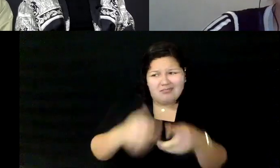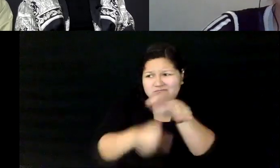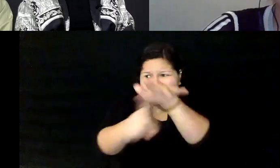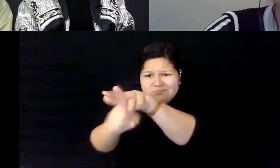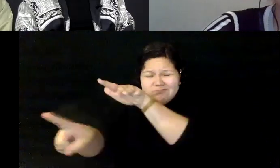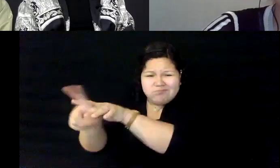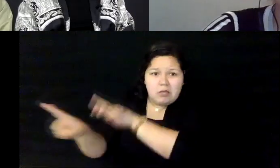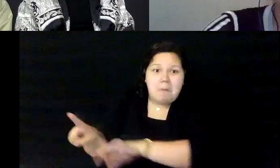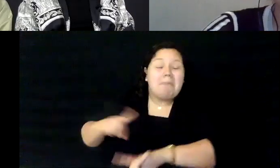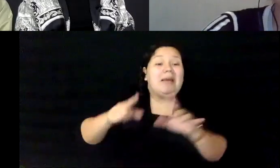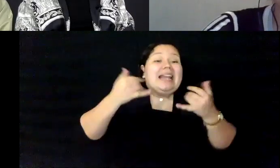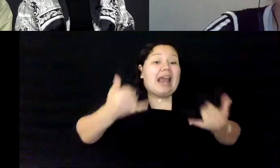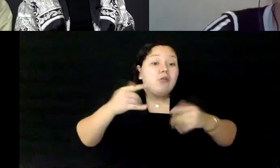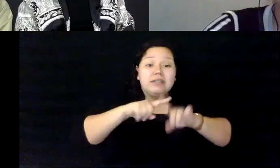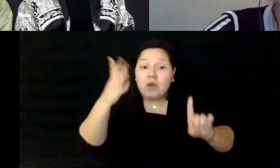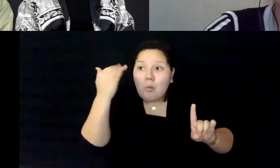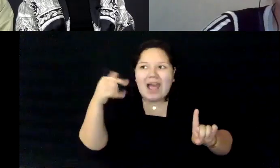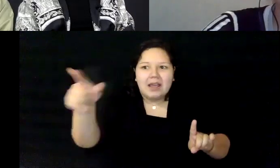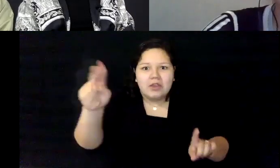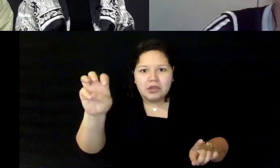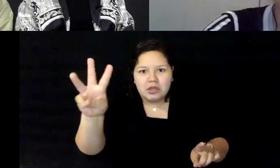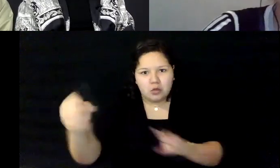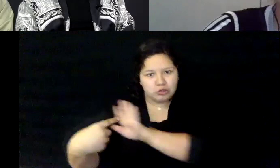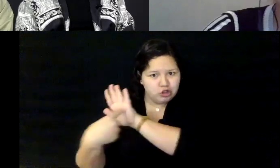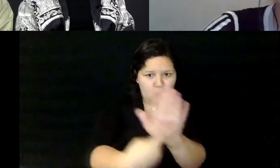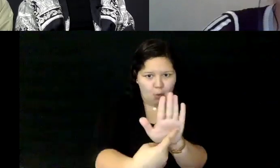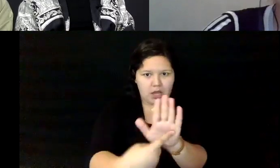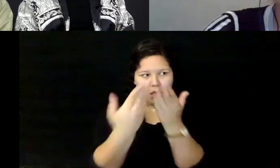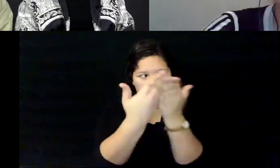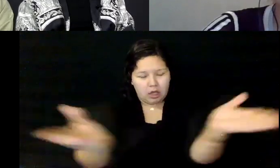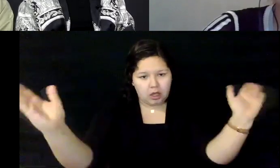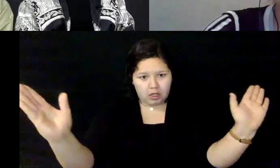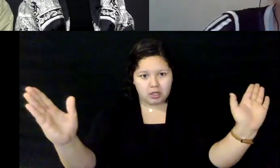but now it's just being played on the news, and getting more media attention.